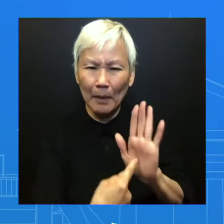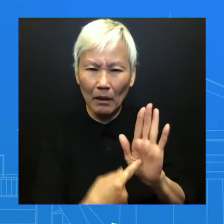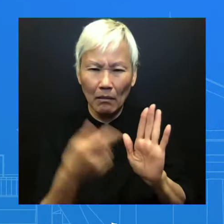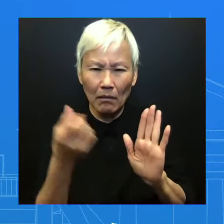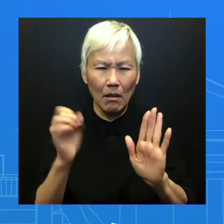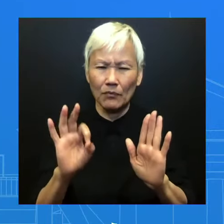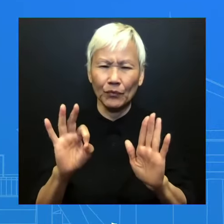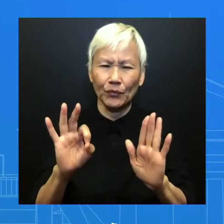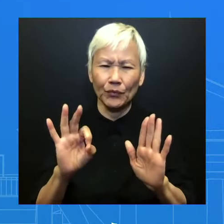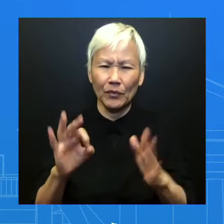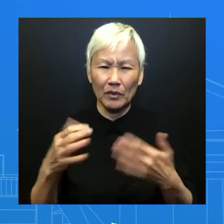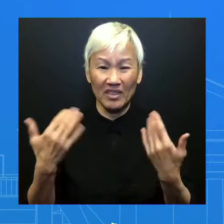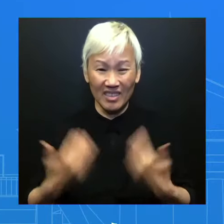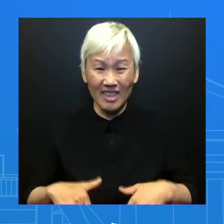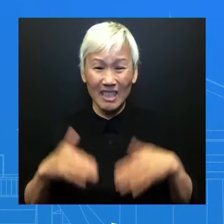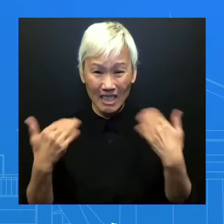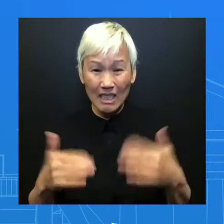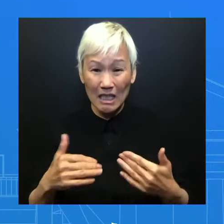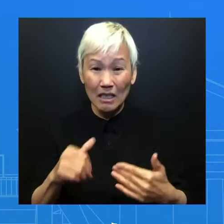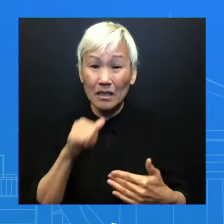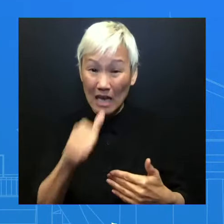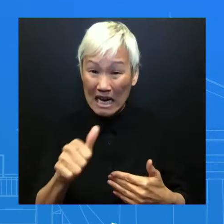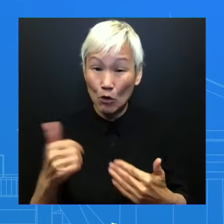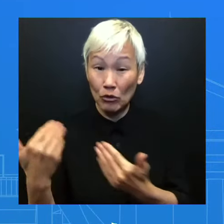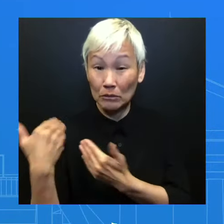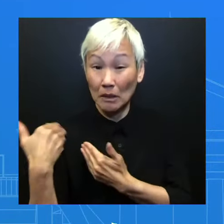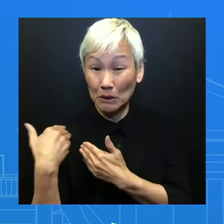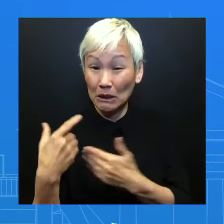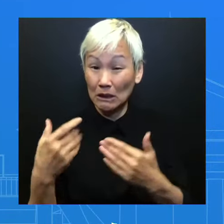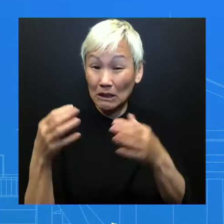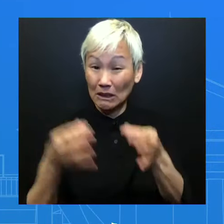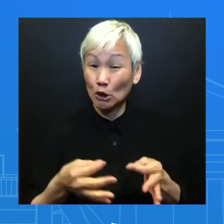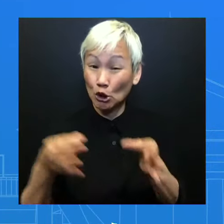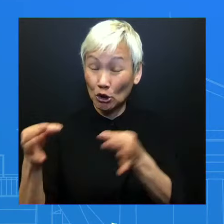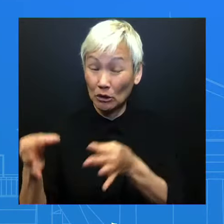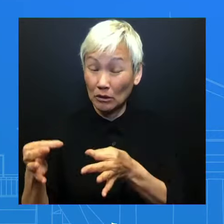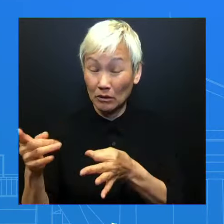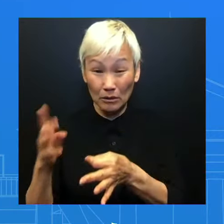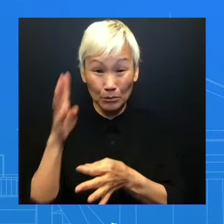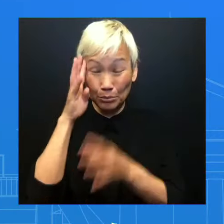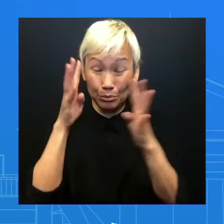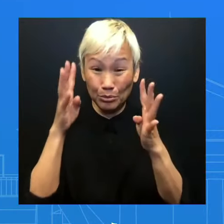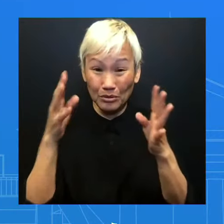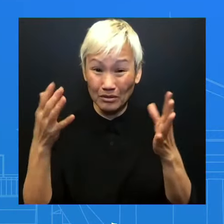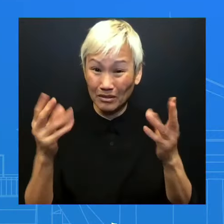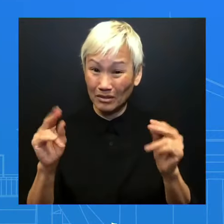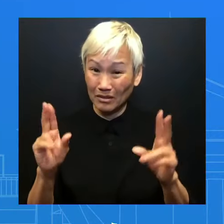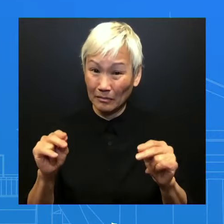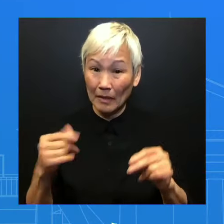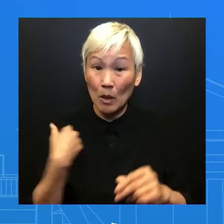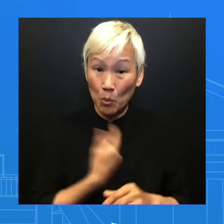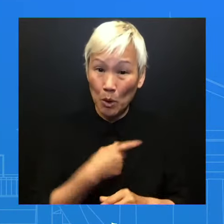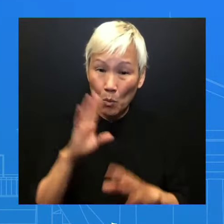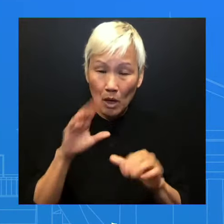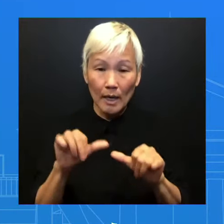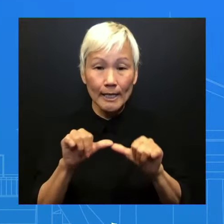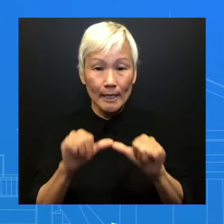and provocative choices. So we remain committed to collective defense of the NATO Alliance. And I'll just leave it there. Go ahead, Weijia.